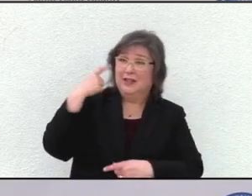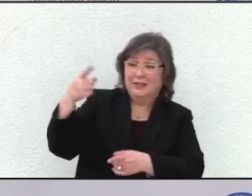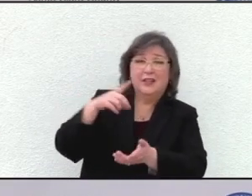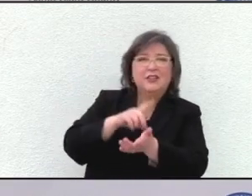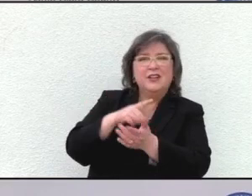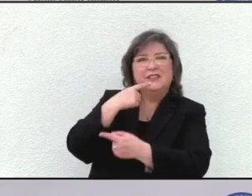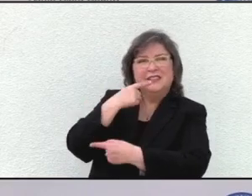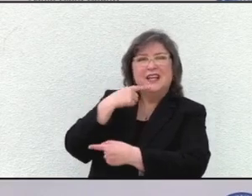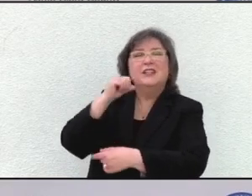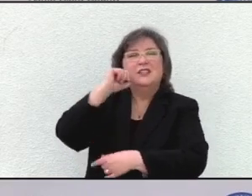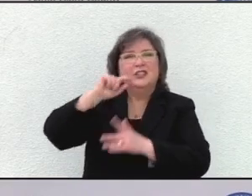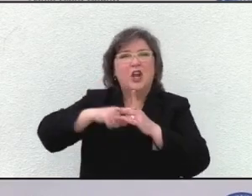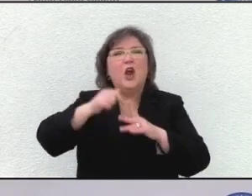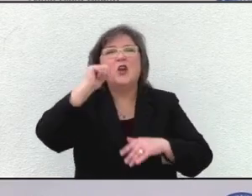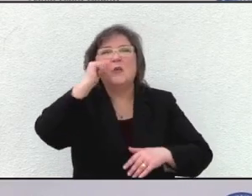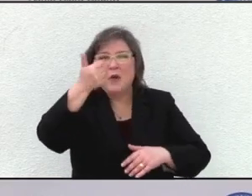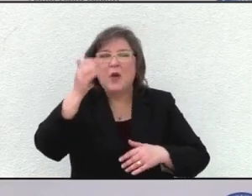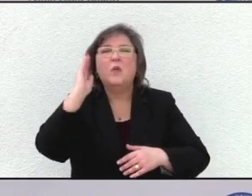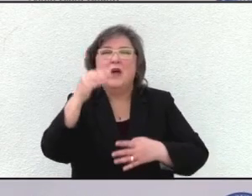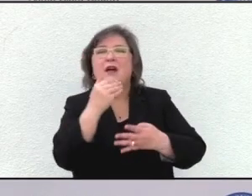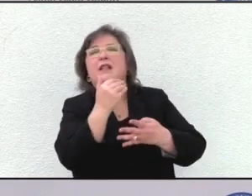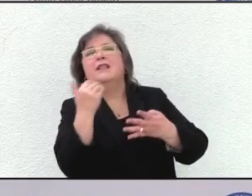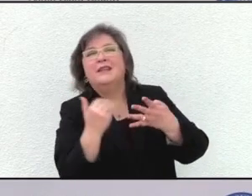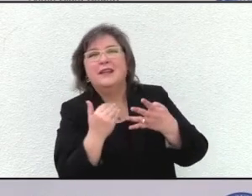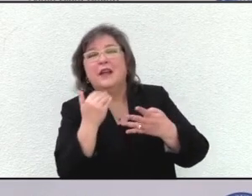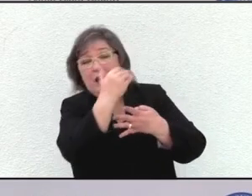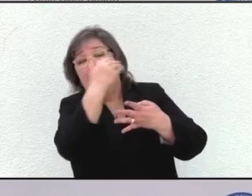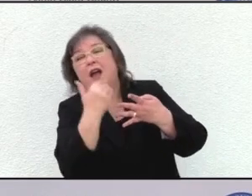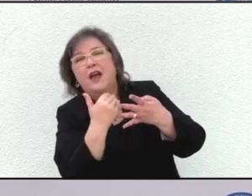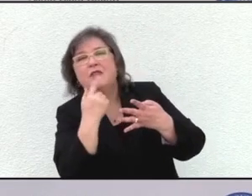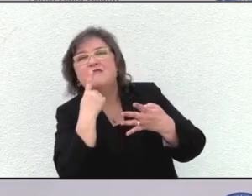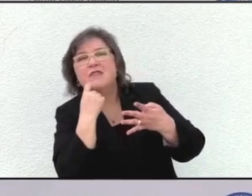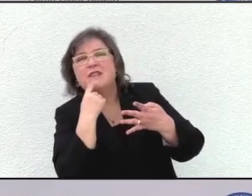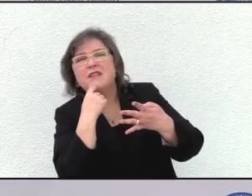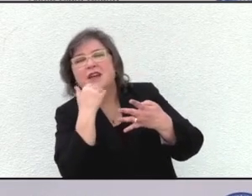a result a number of activities that the State allows in the Red Tier will now be able to